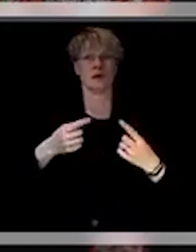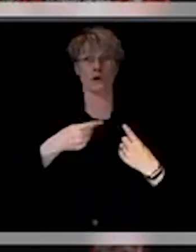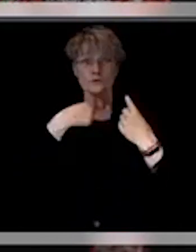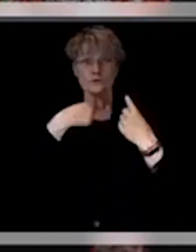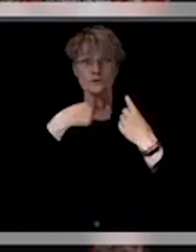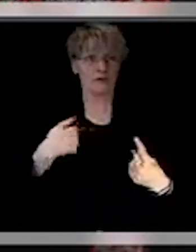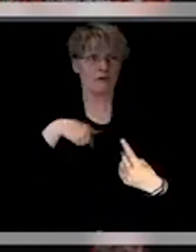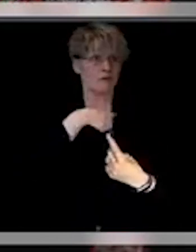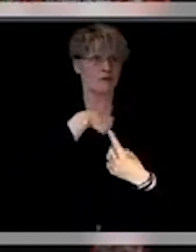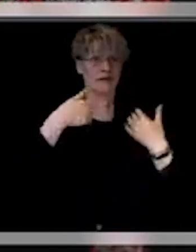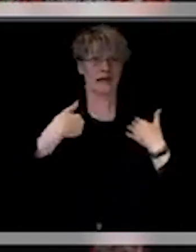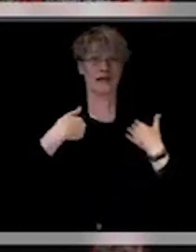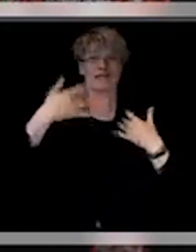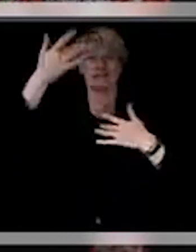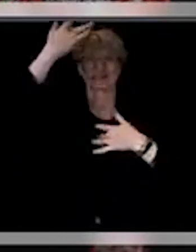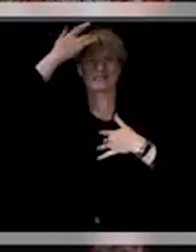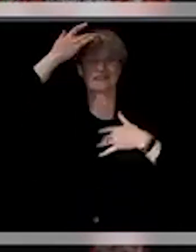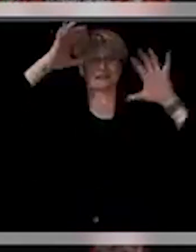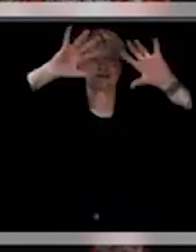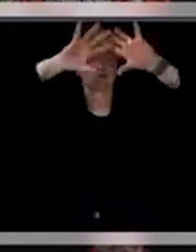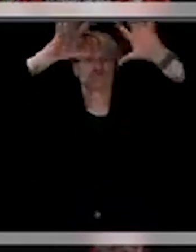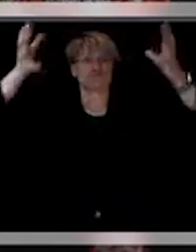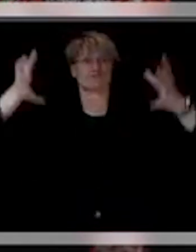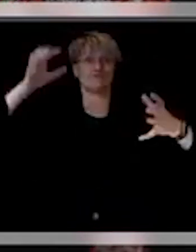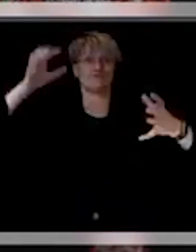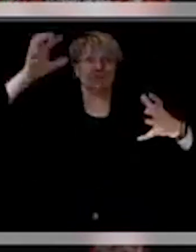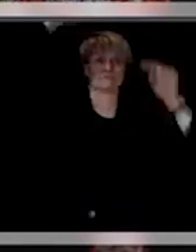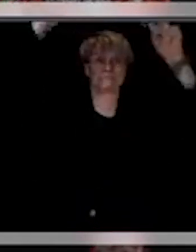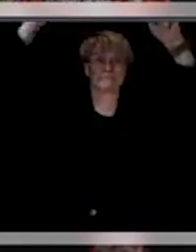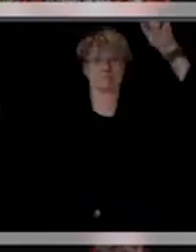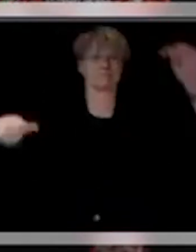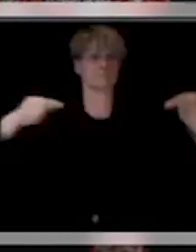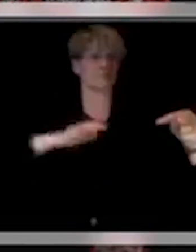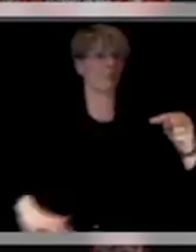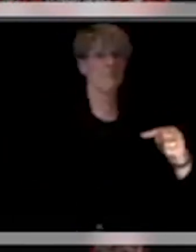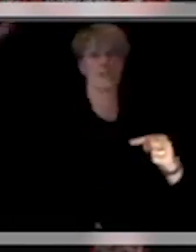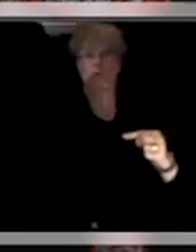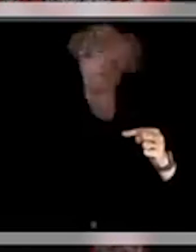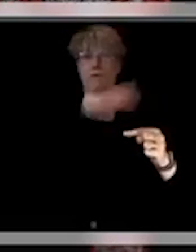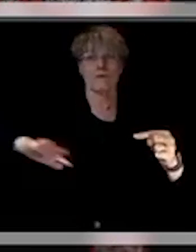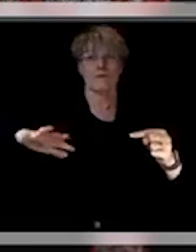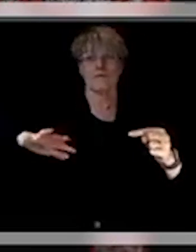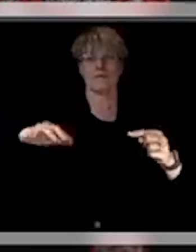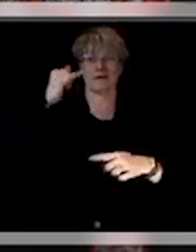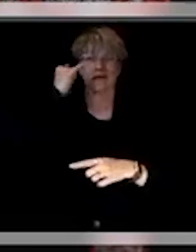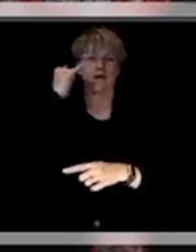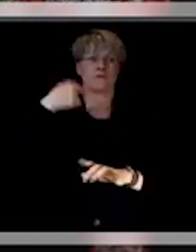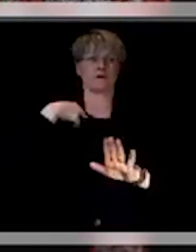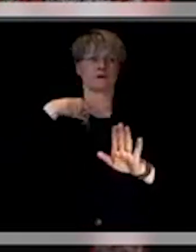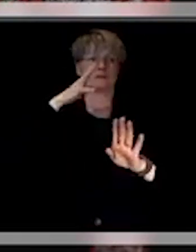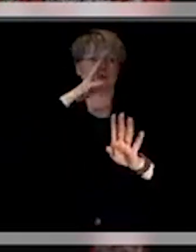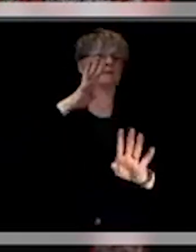isn't happening. That makes matters worse. We have to address it and I think that, behind